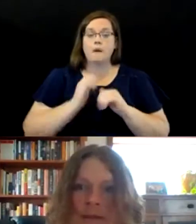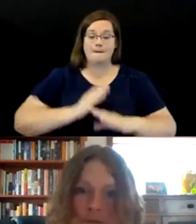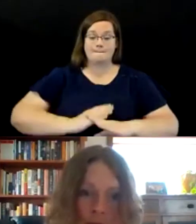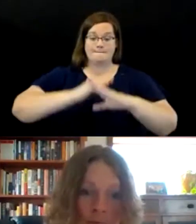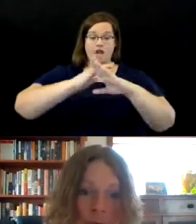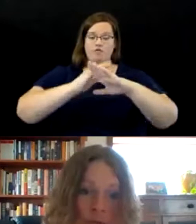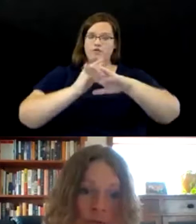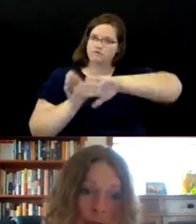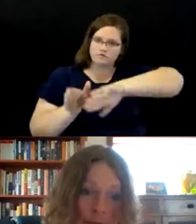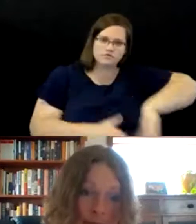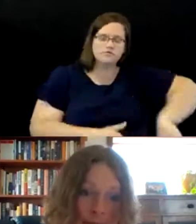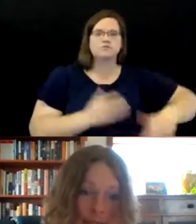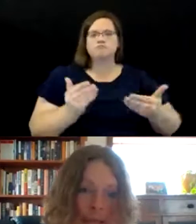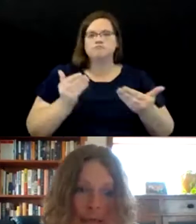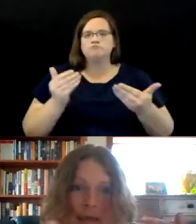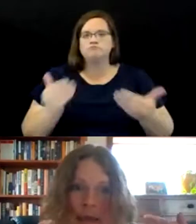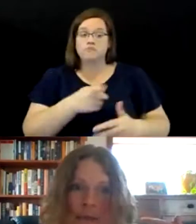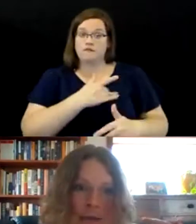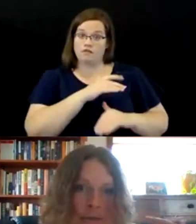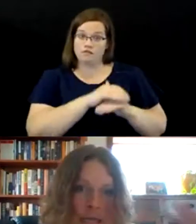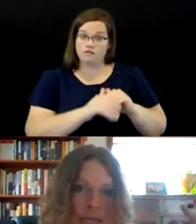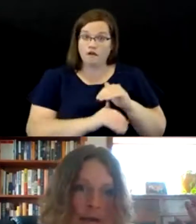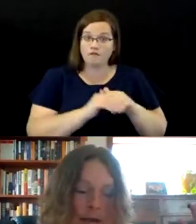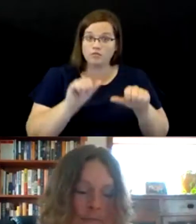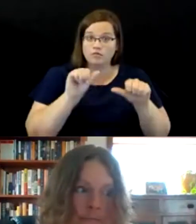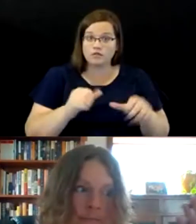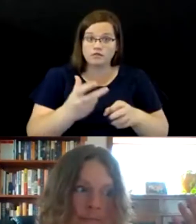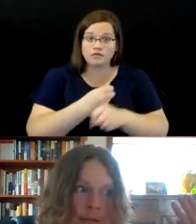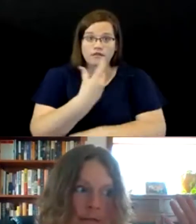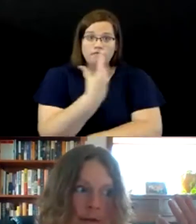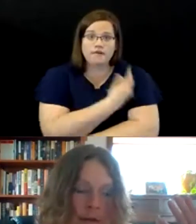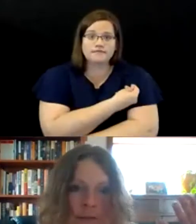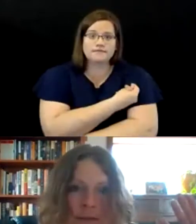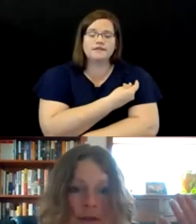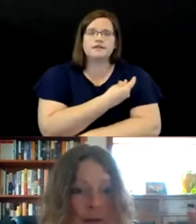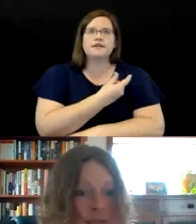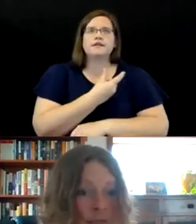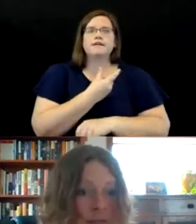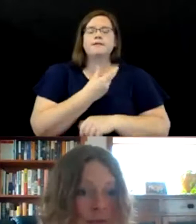feel comfortable to get the vaccine, that all of the accommodations are in